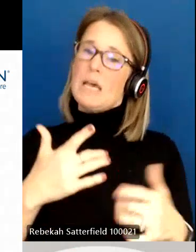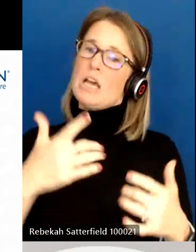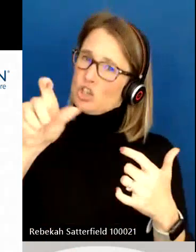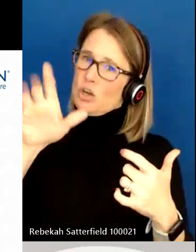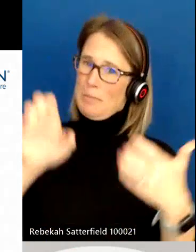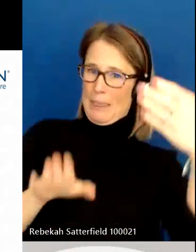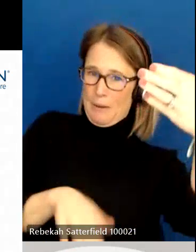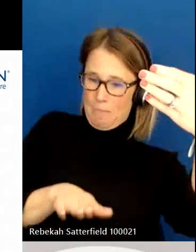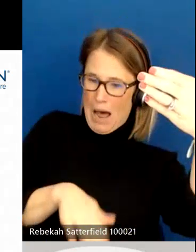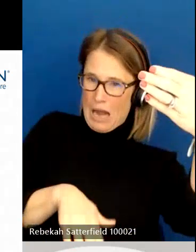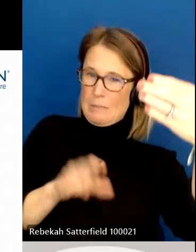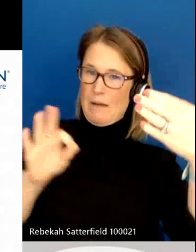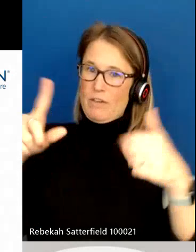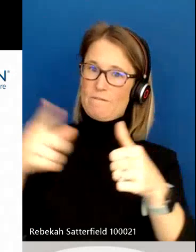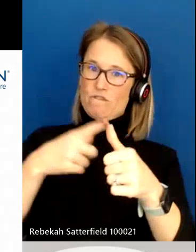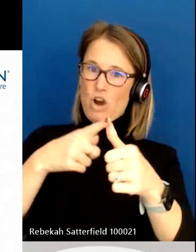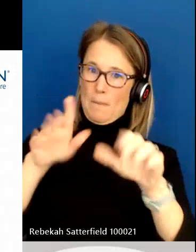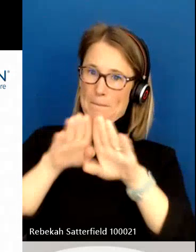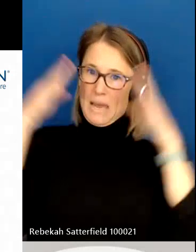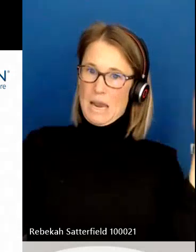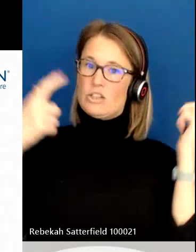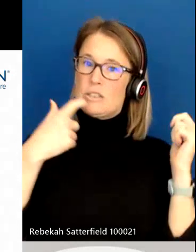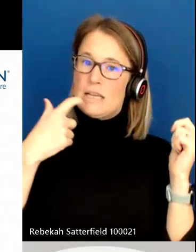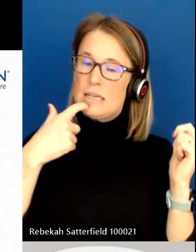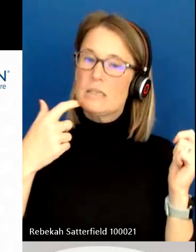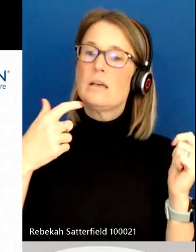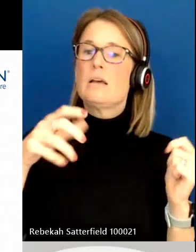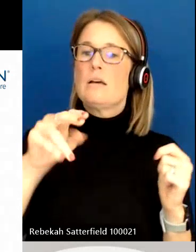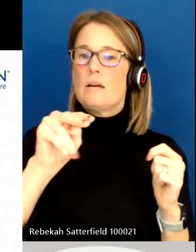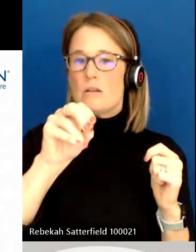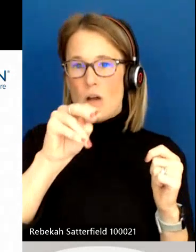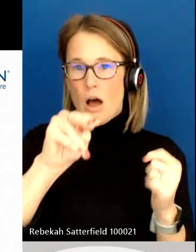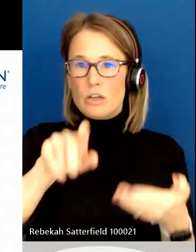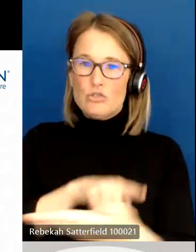the opening page it says non-discrimination language access Etc and fine print at the